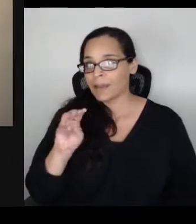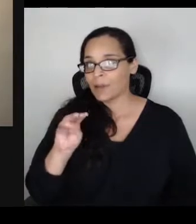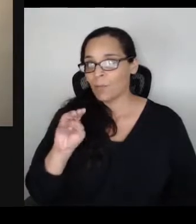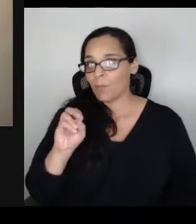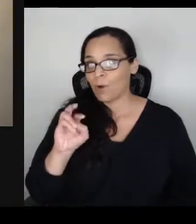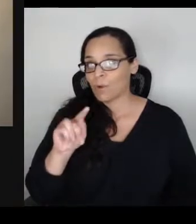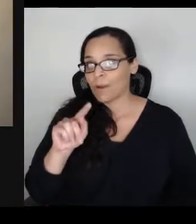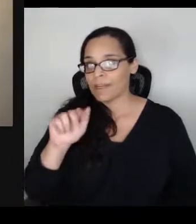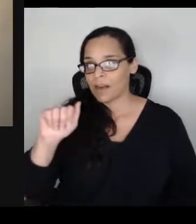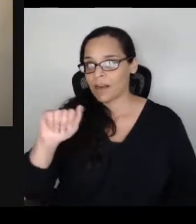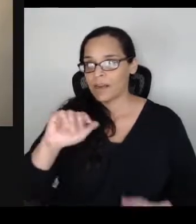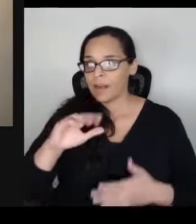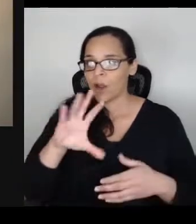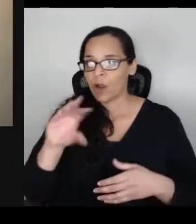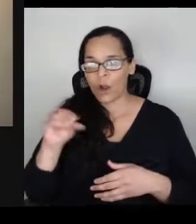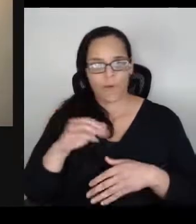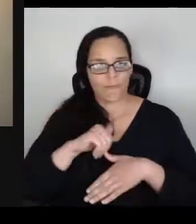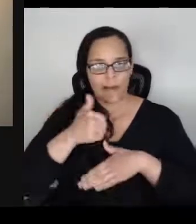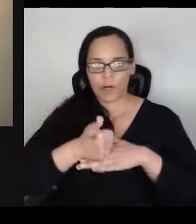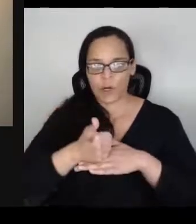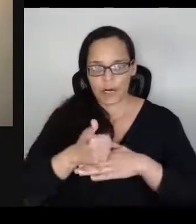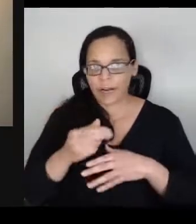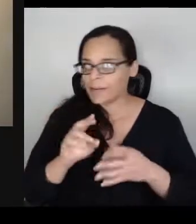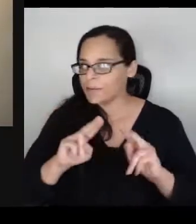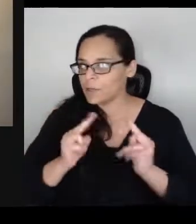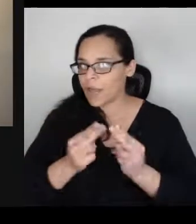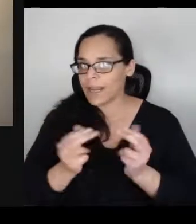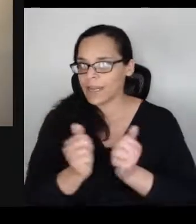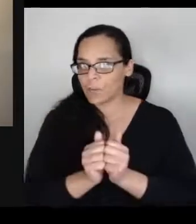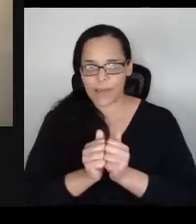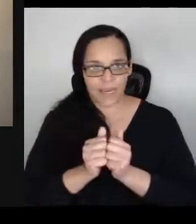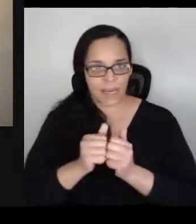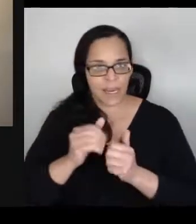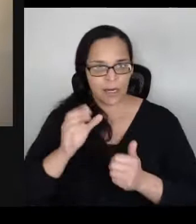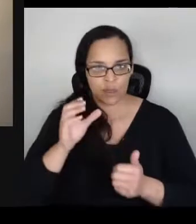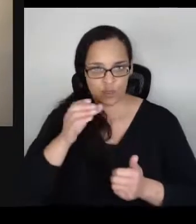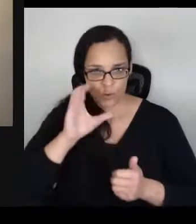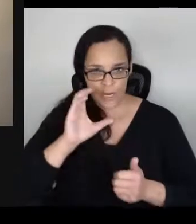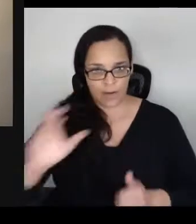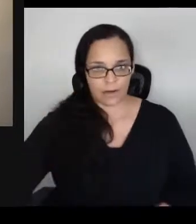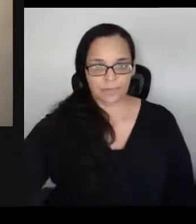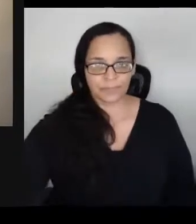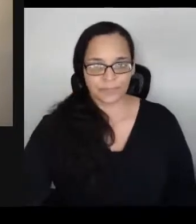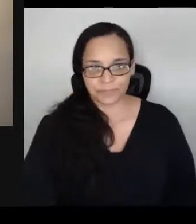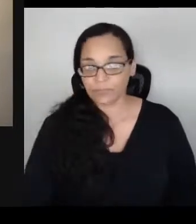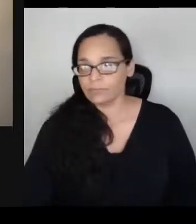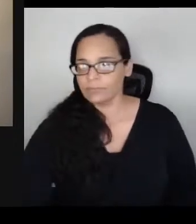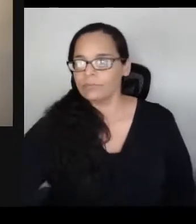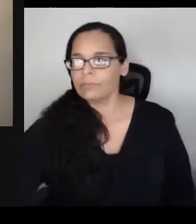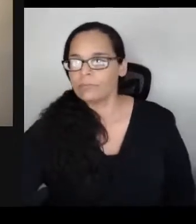Great to see you, Ryan. And our panelists, Husniye Cogur,